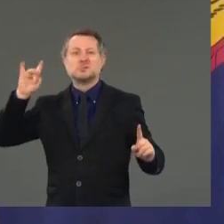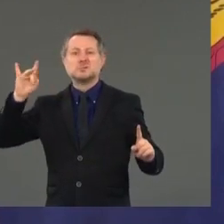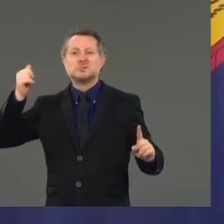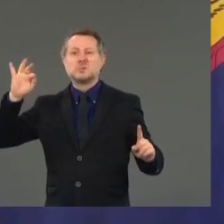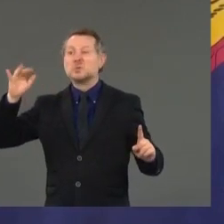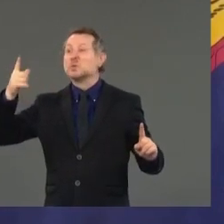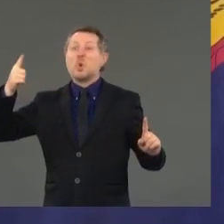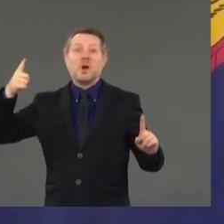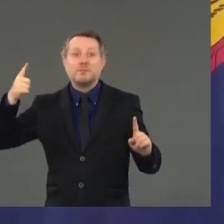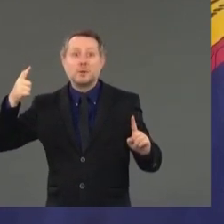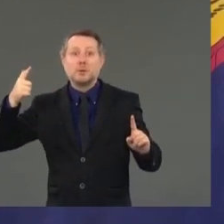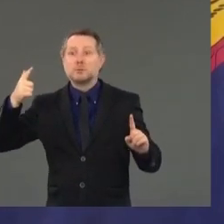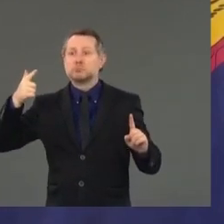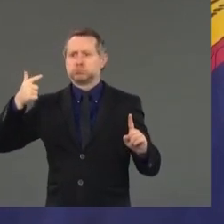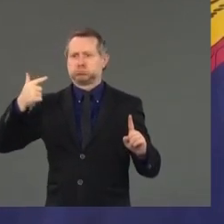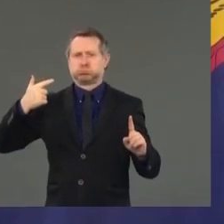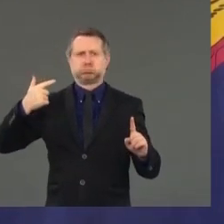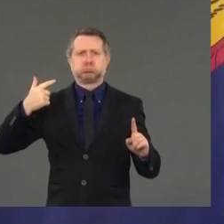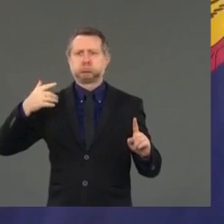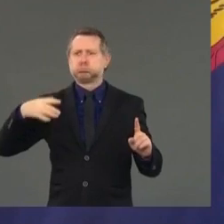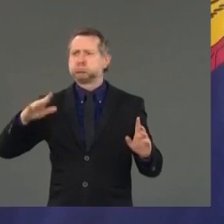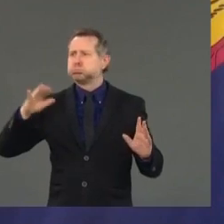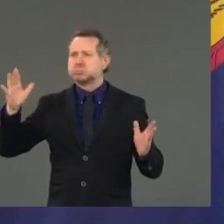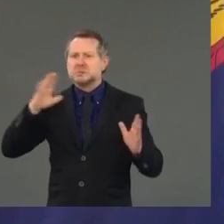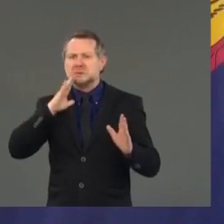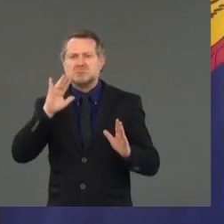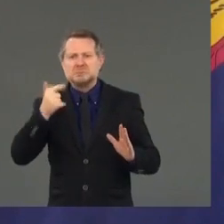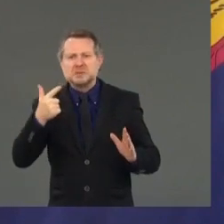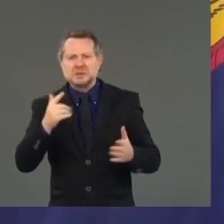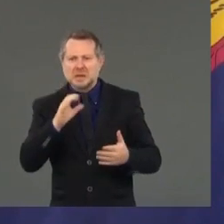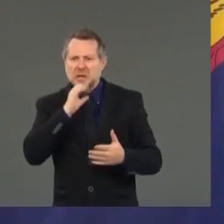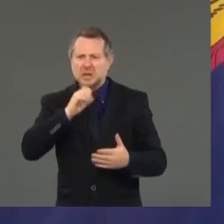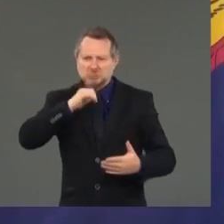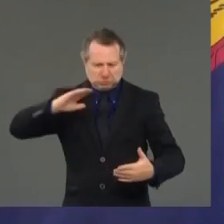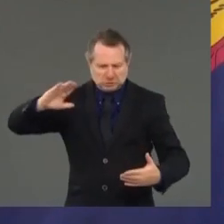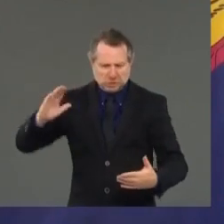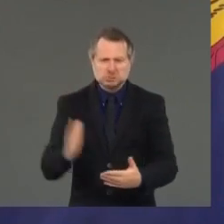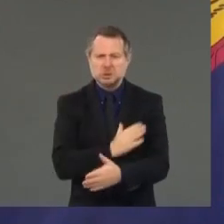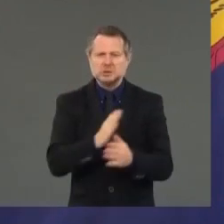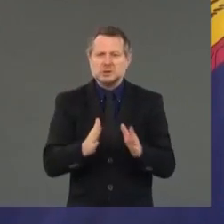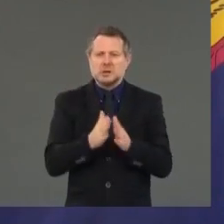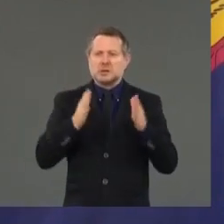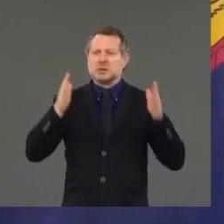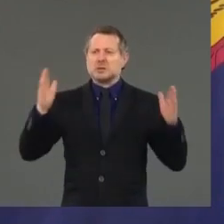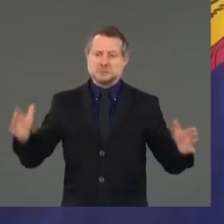OLD, A CHILD LESS THAN ONE YEAR